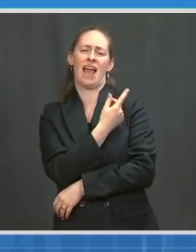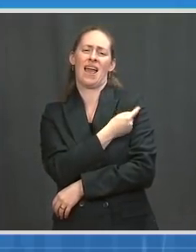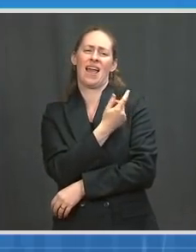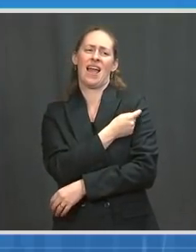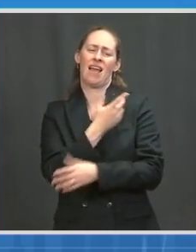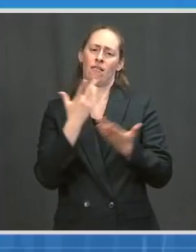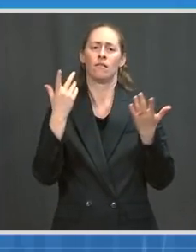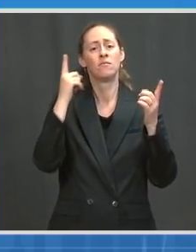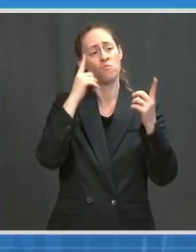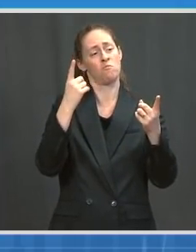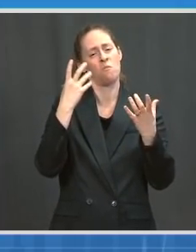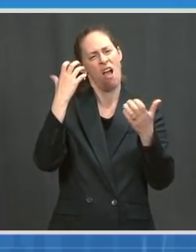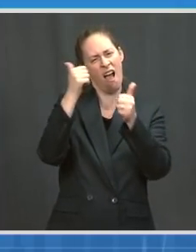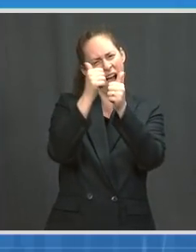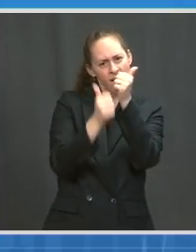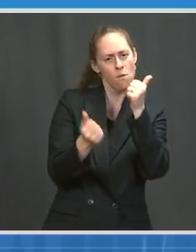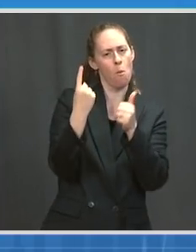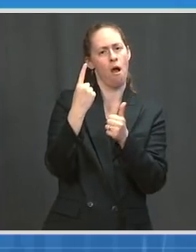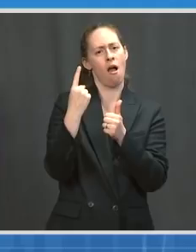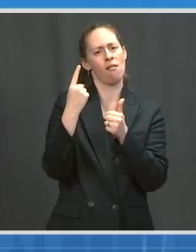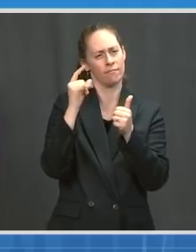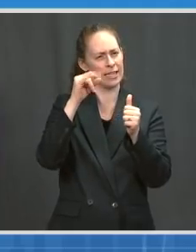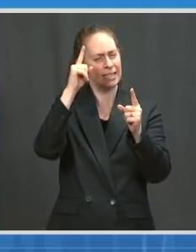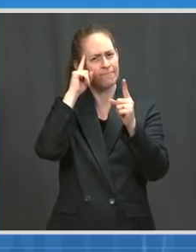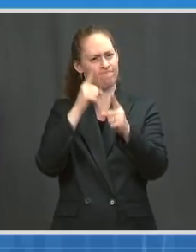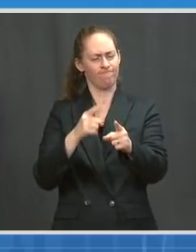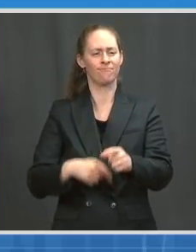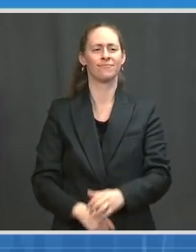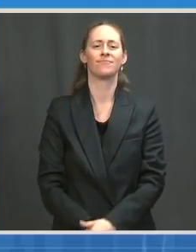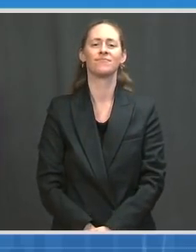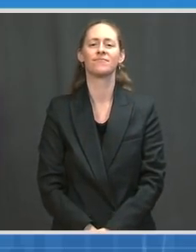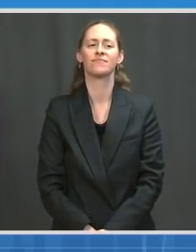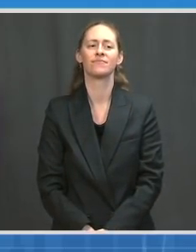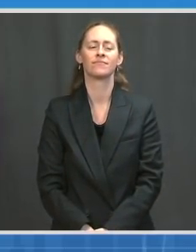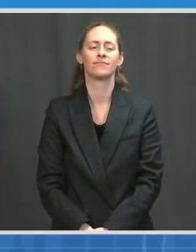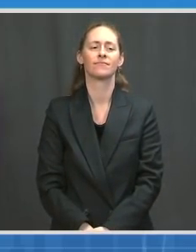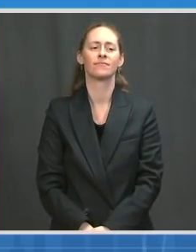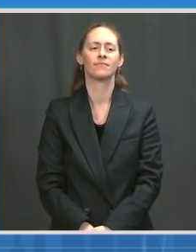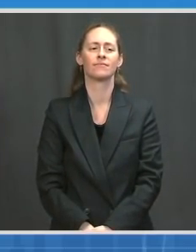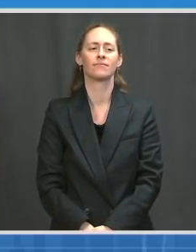You probably can remove the slide. The next set of Americans to get vaccinated tell us they have another priority: